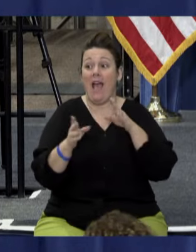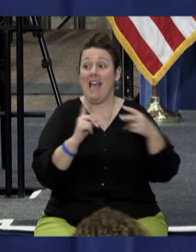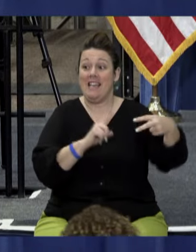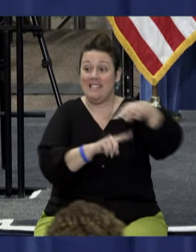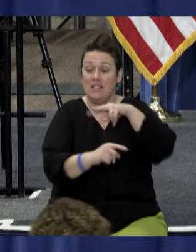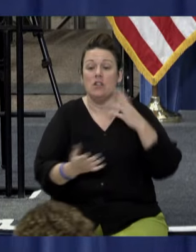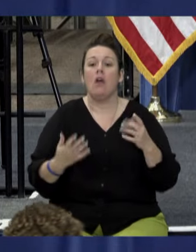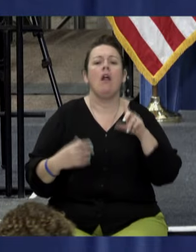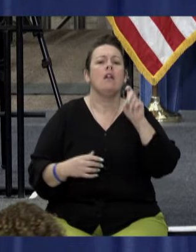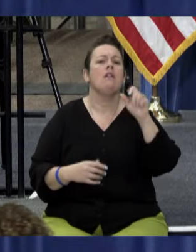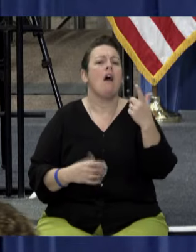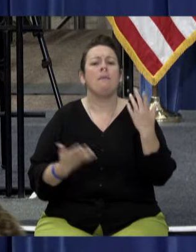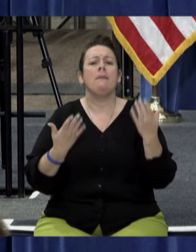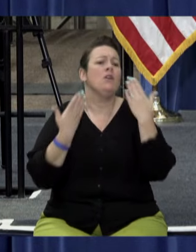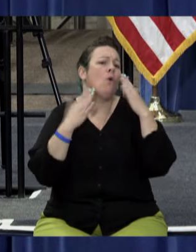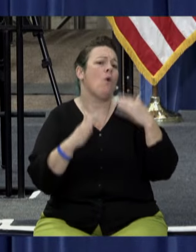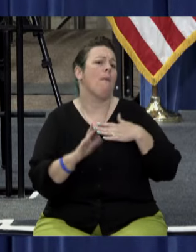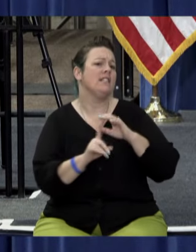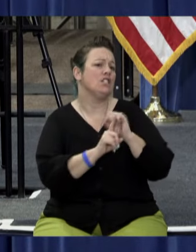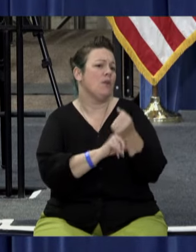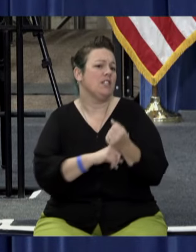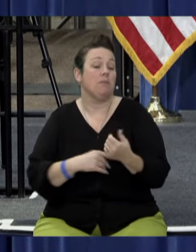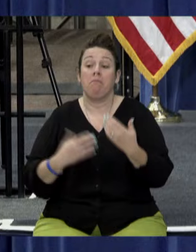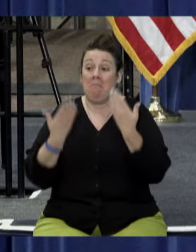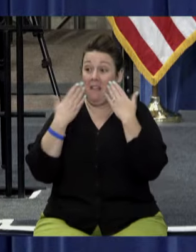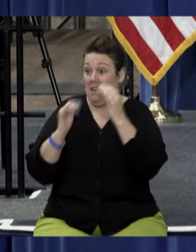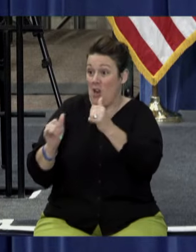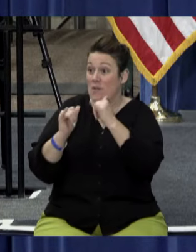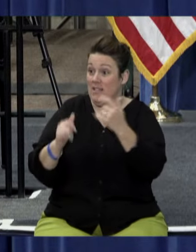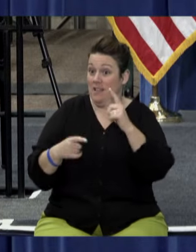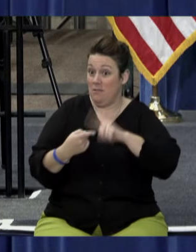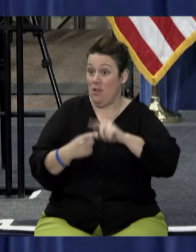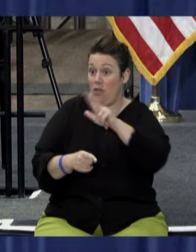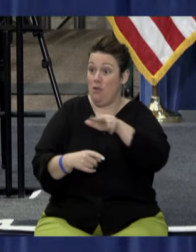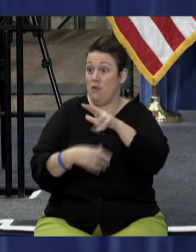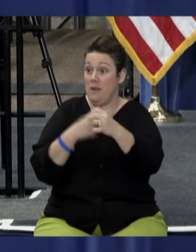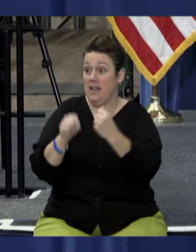don't know my situation. I didn't know it either until 33 years ago, till I was born, until my